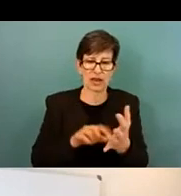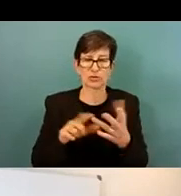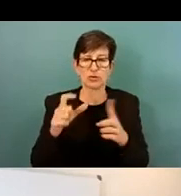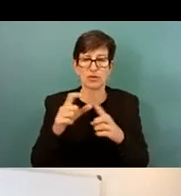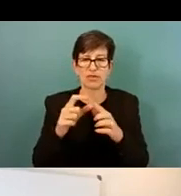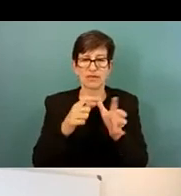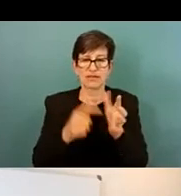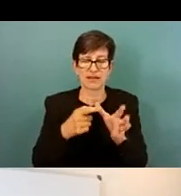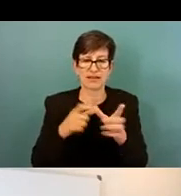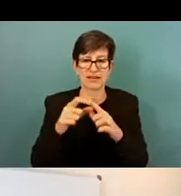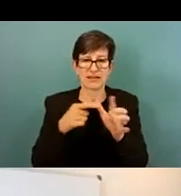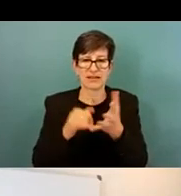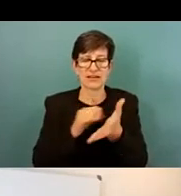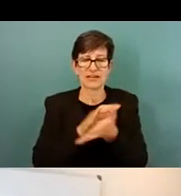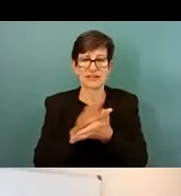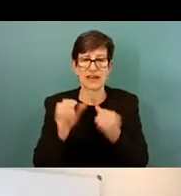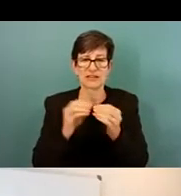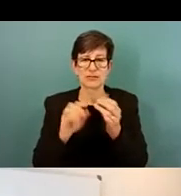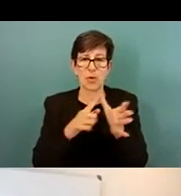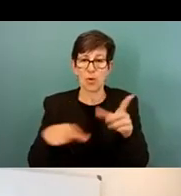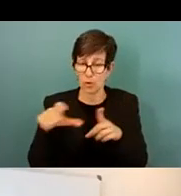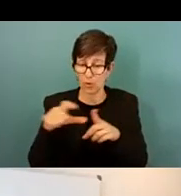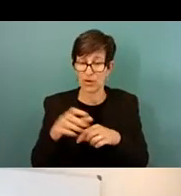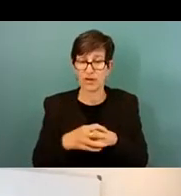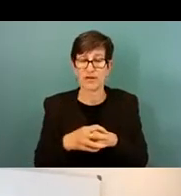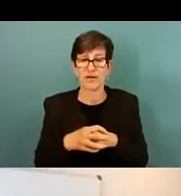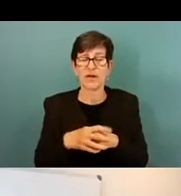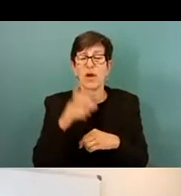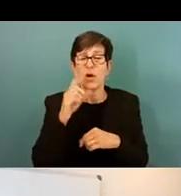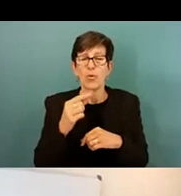And we'll share more of that information with everyone who's involved in the webinar when